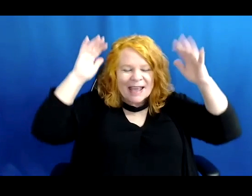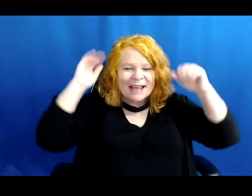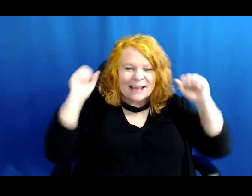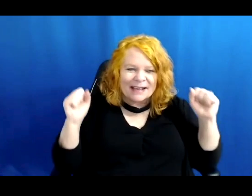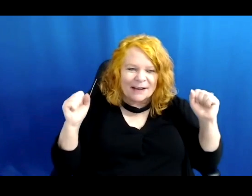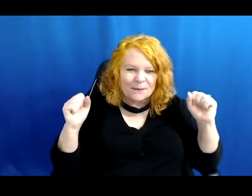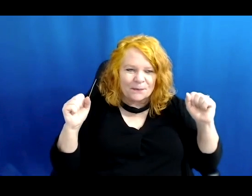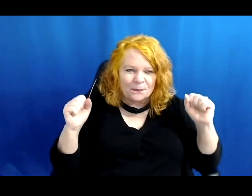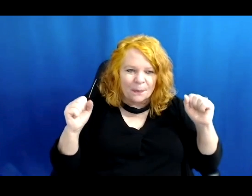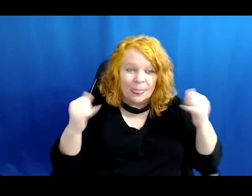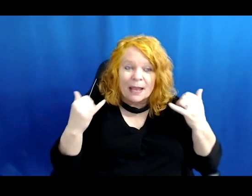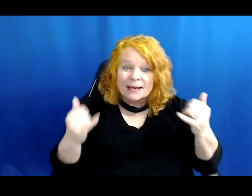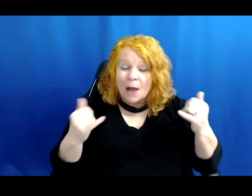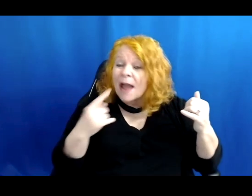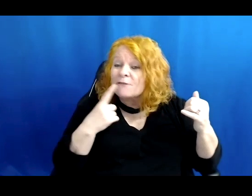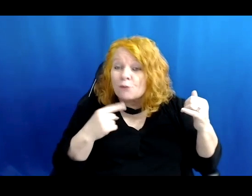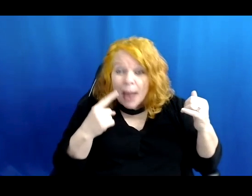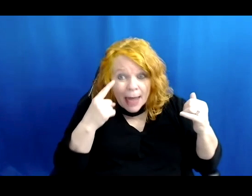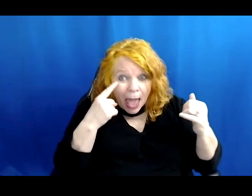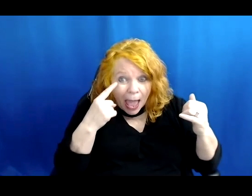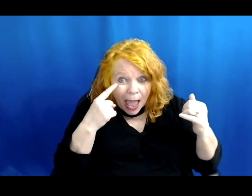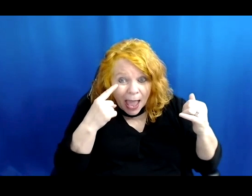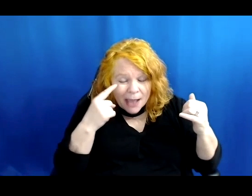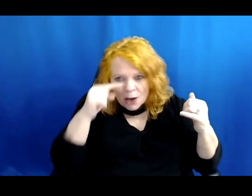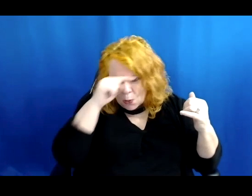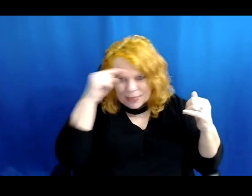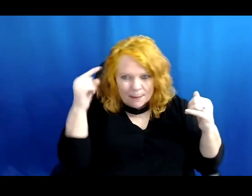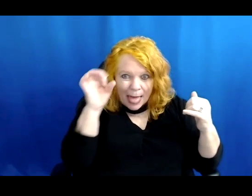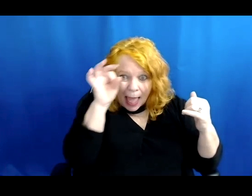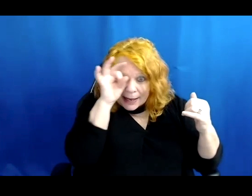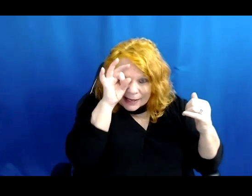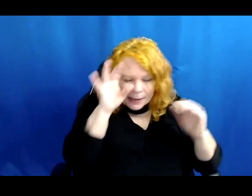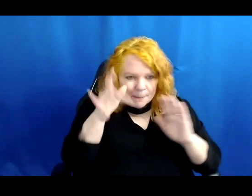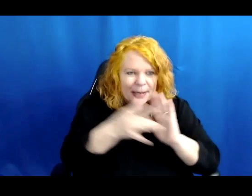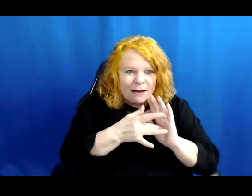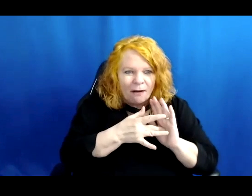on. you have a red eye with a black middle. These are foam shapes boys and girls, they